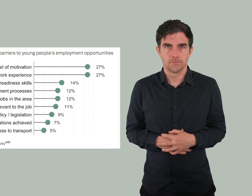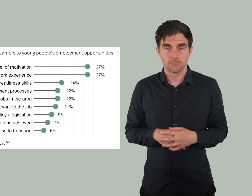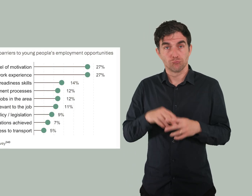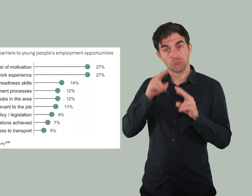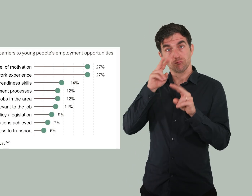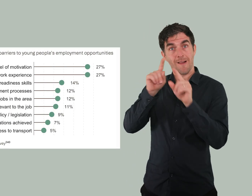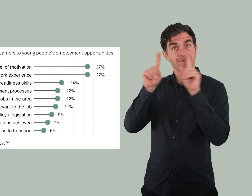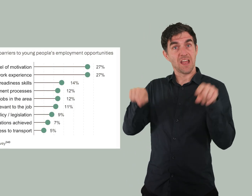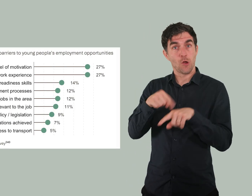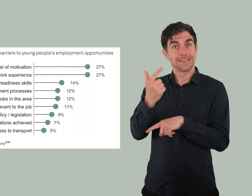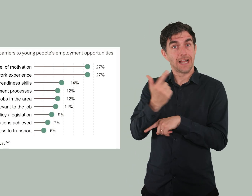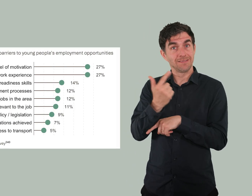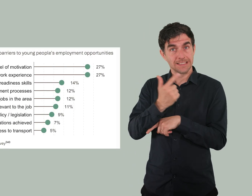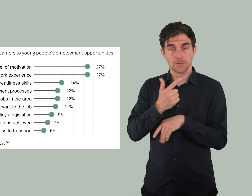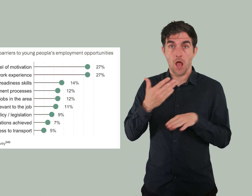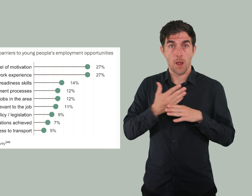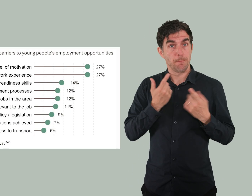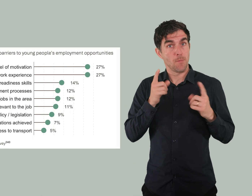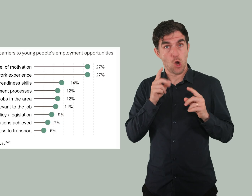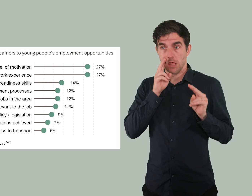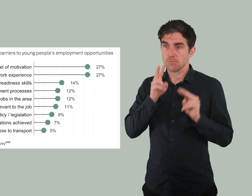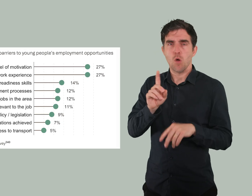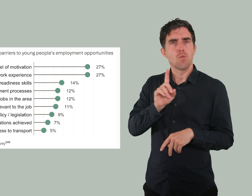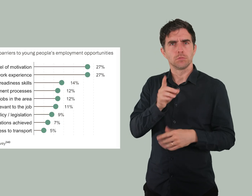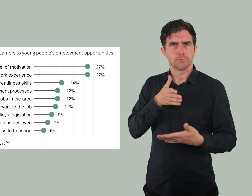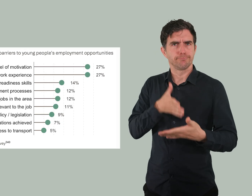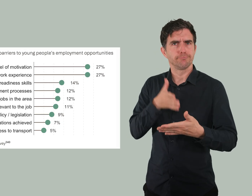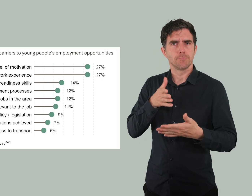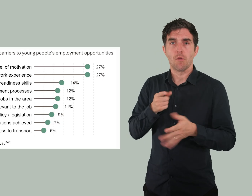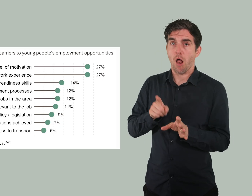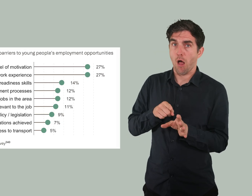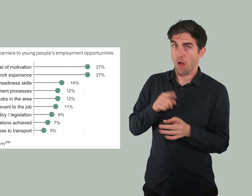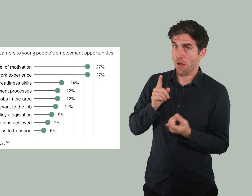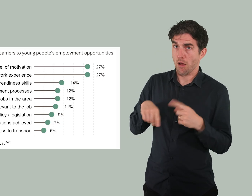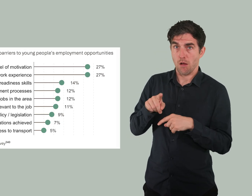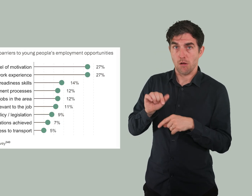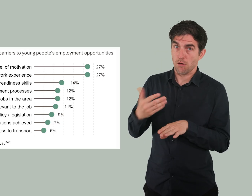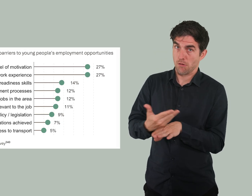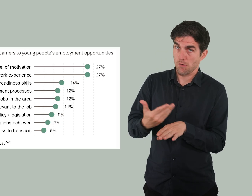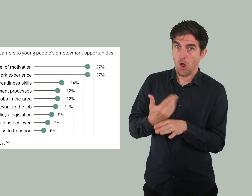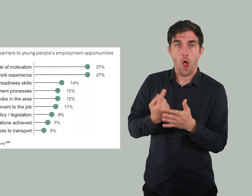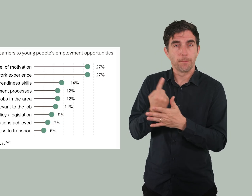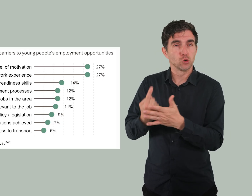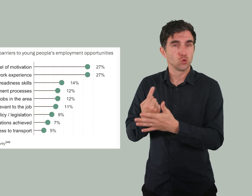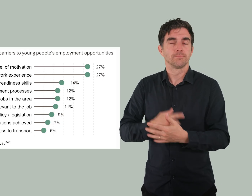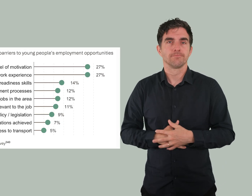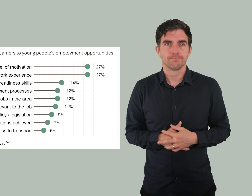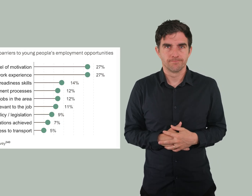Figure 17: Employers' perceived main barriers to young people's employment opportunities